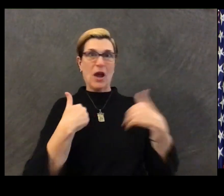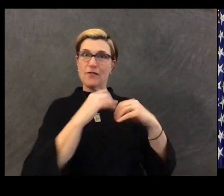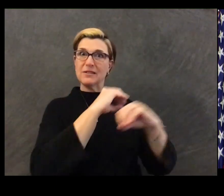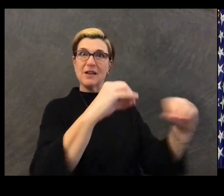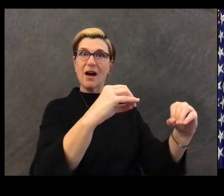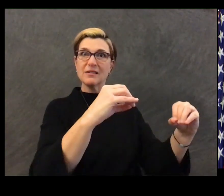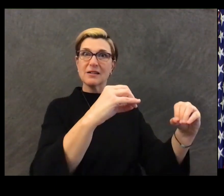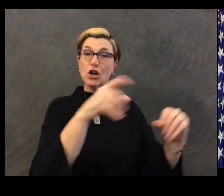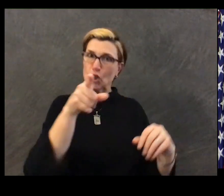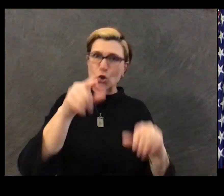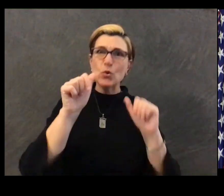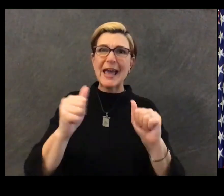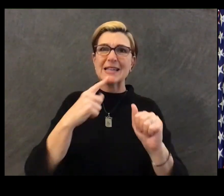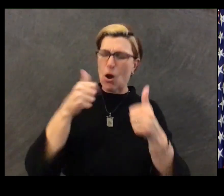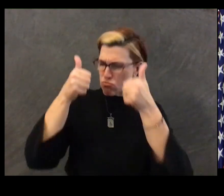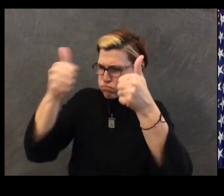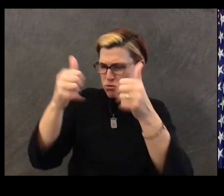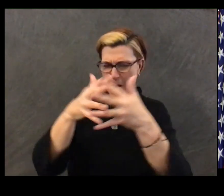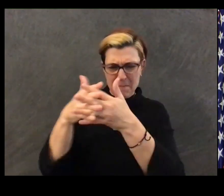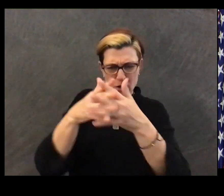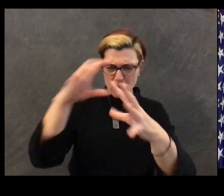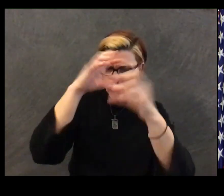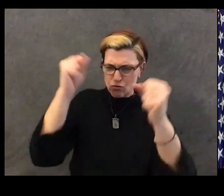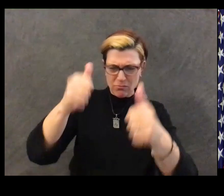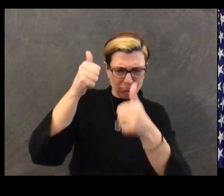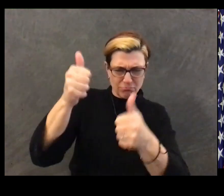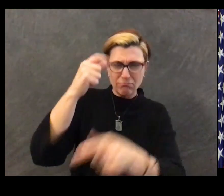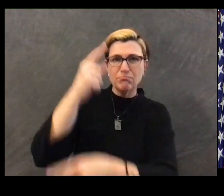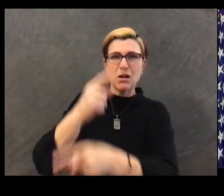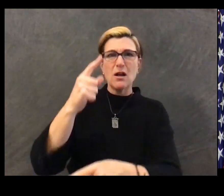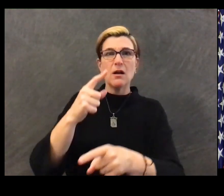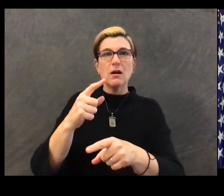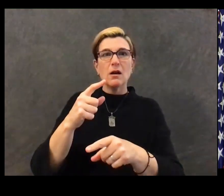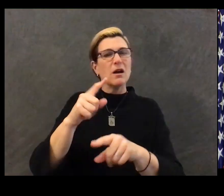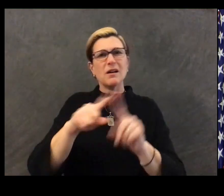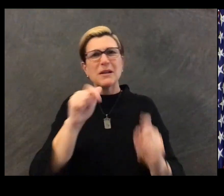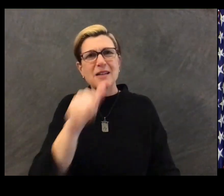Trump was slow or slow we were so fast plus we put the ban on